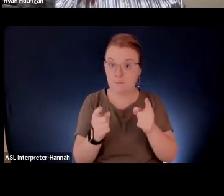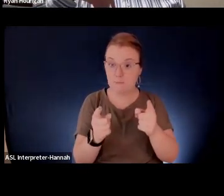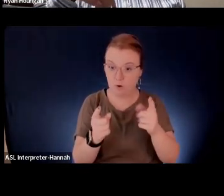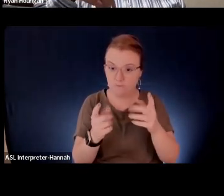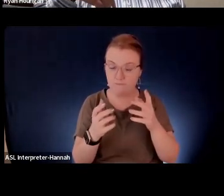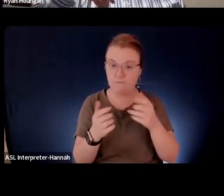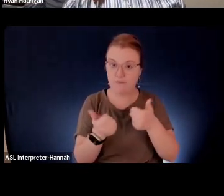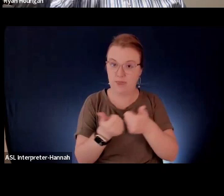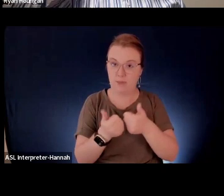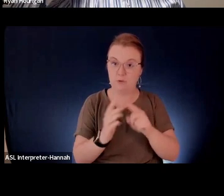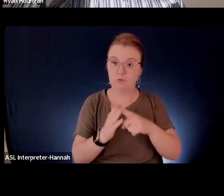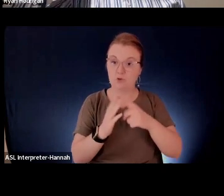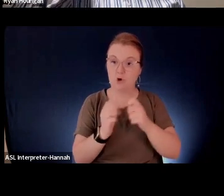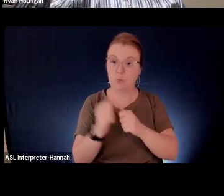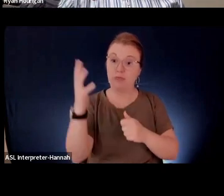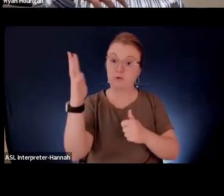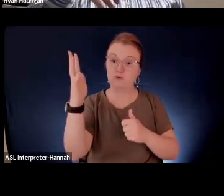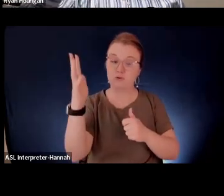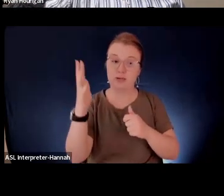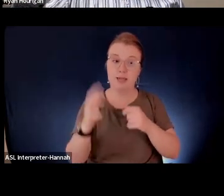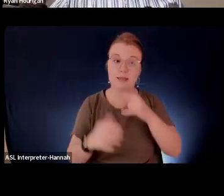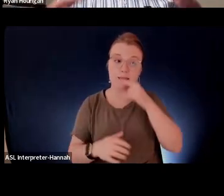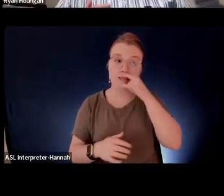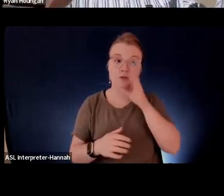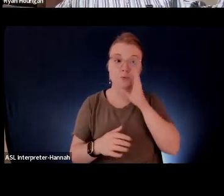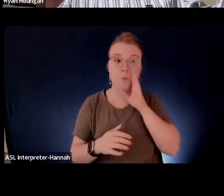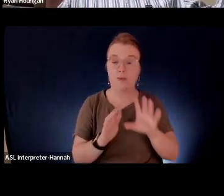and then the kids get to pick what they want to be